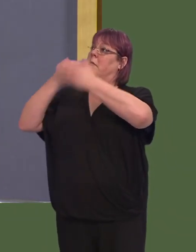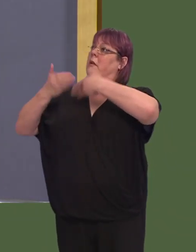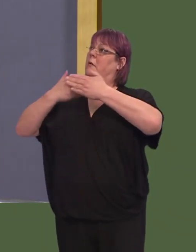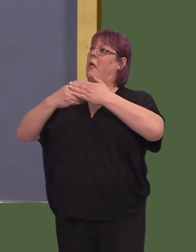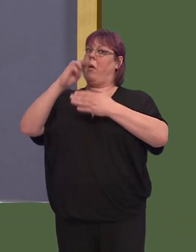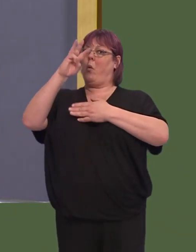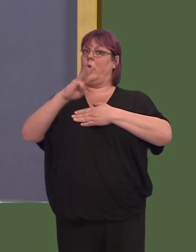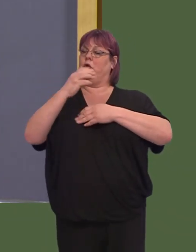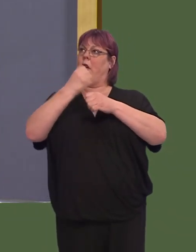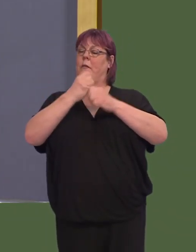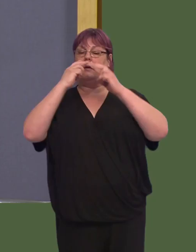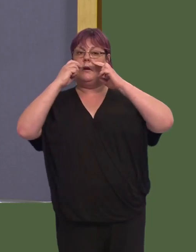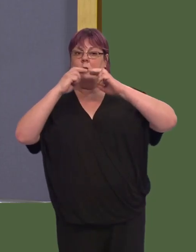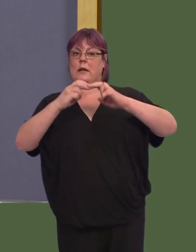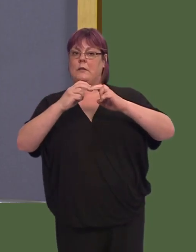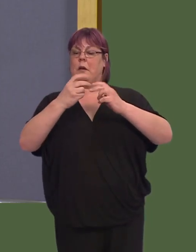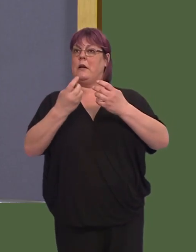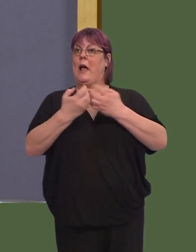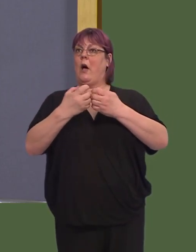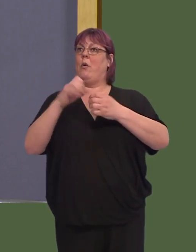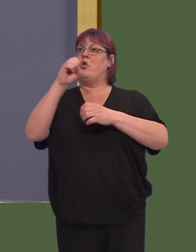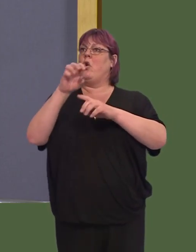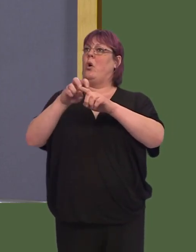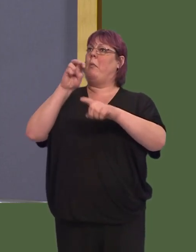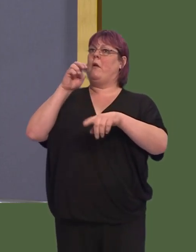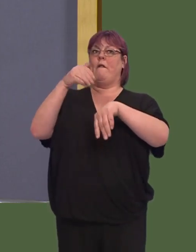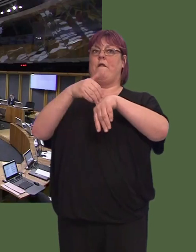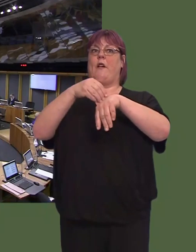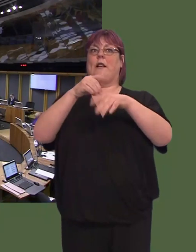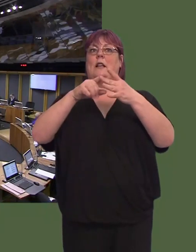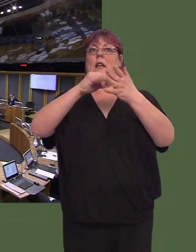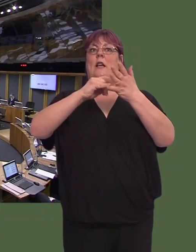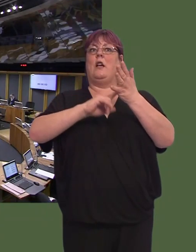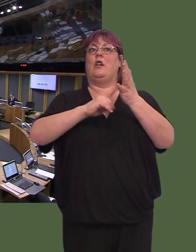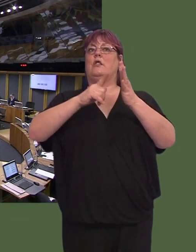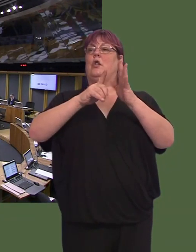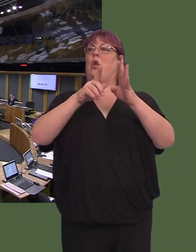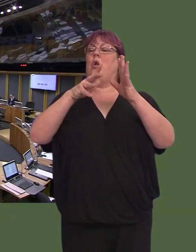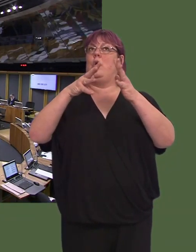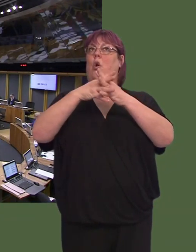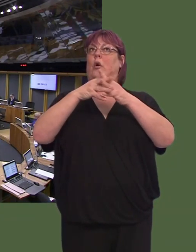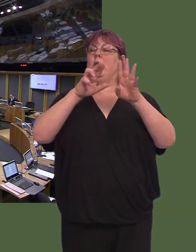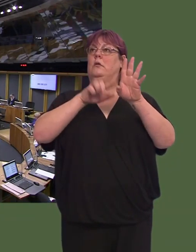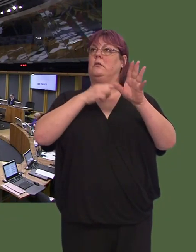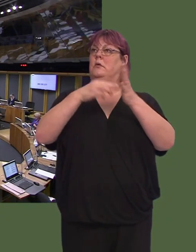OAQ51805 Julie James AM: Leaving the European Union will affect every community in Wales.